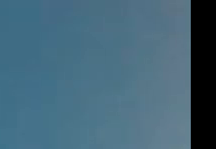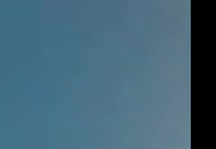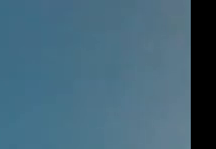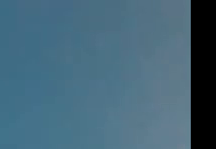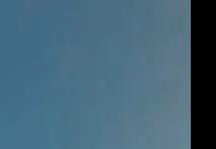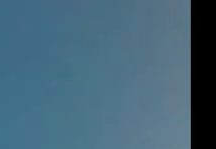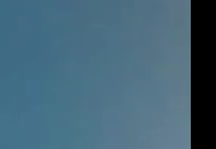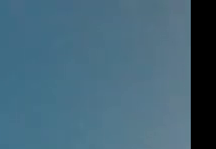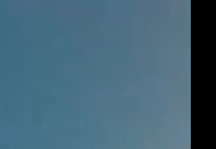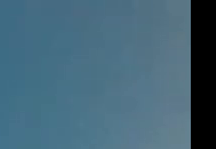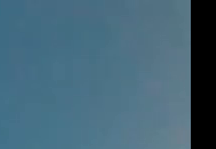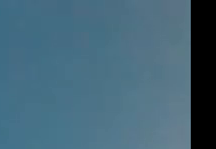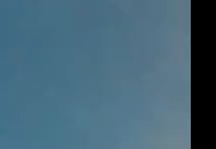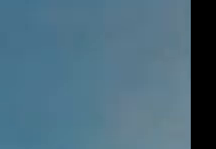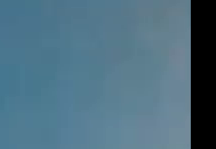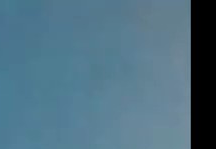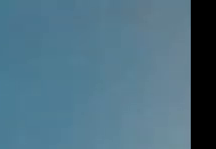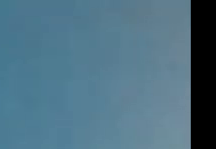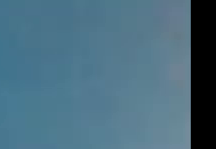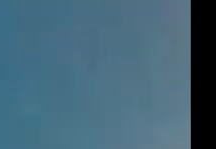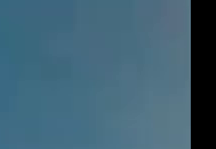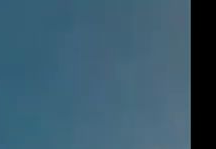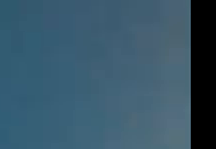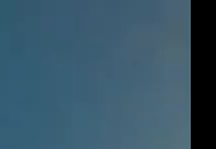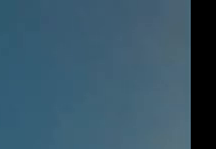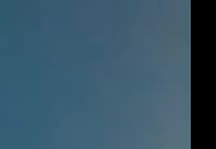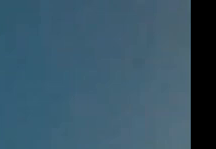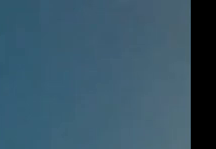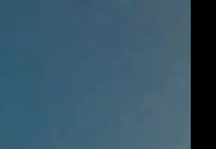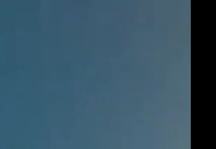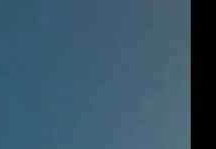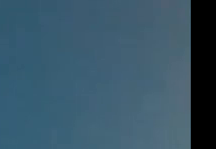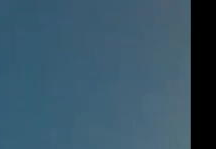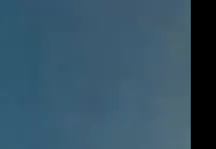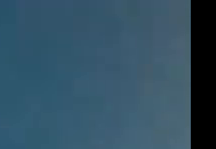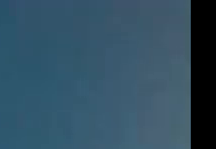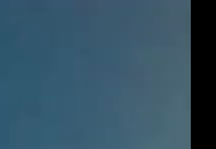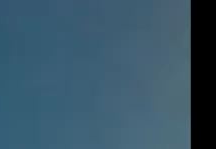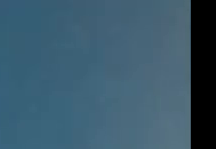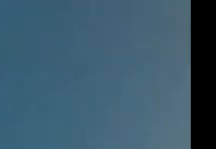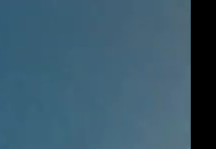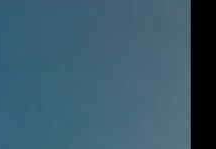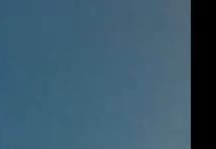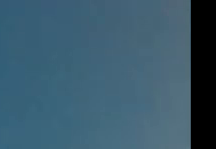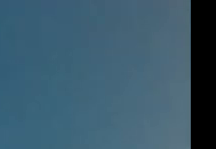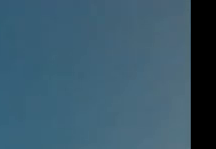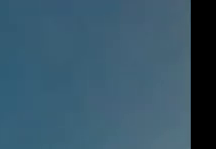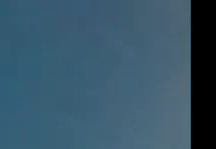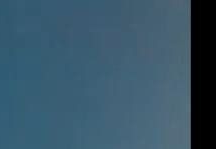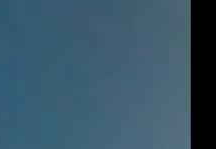the institution is also relatively new to these increases in staff of color.